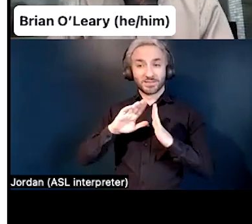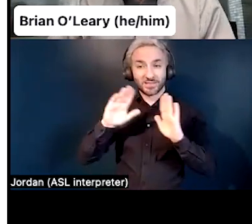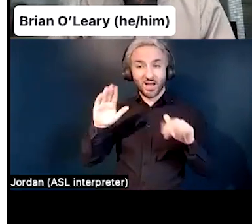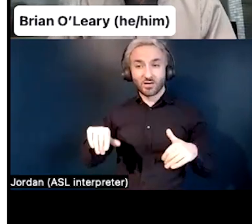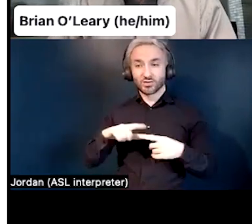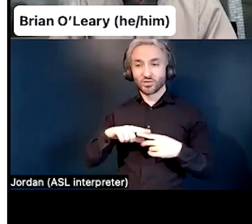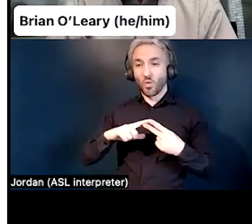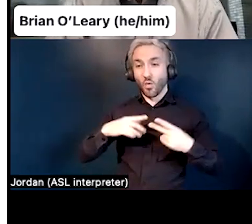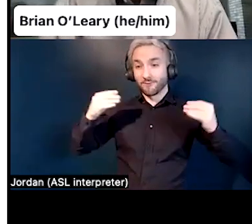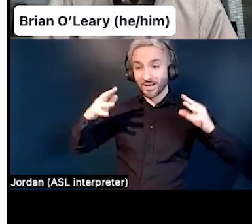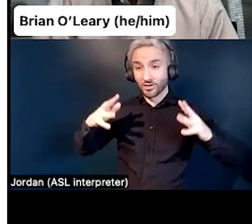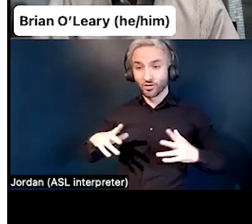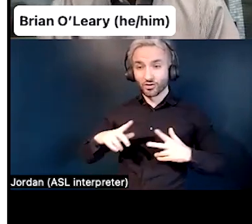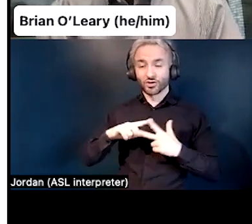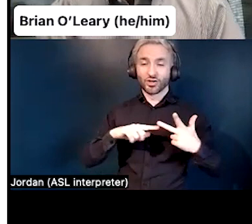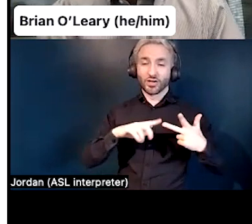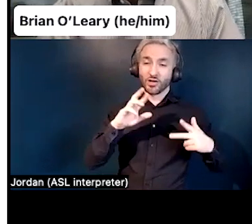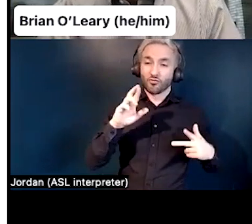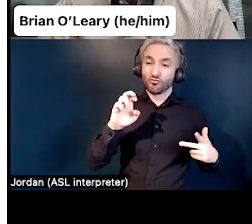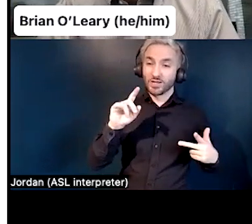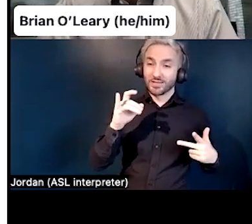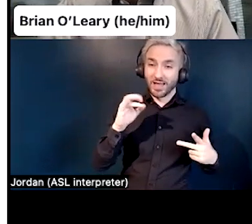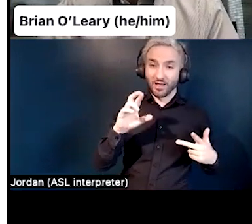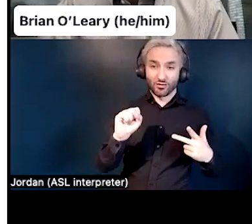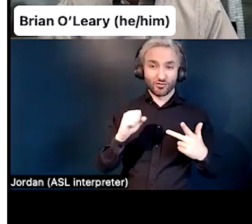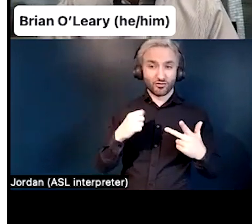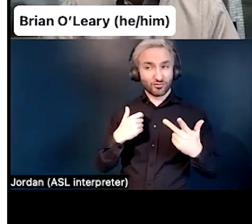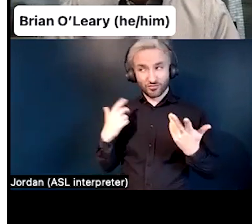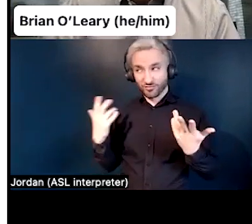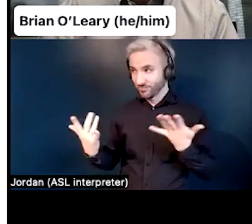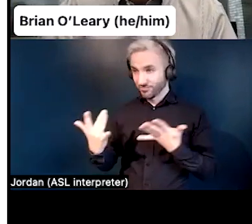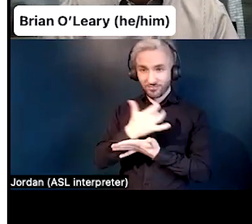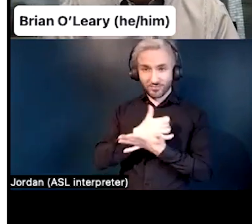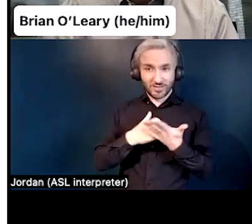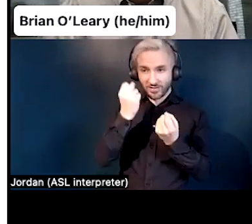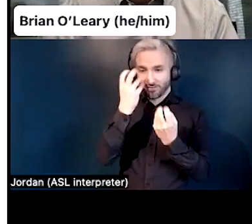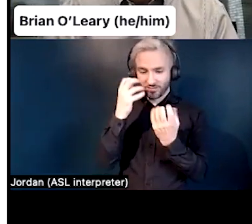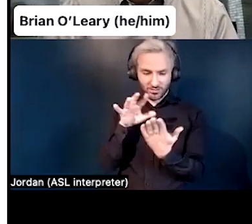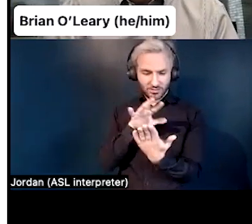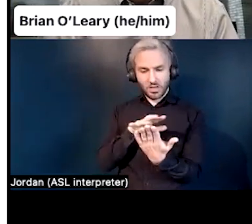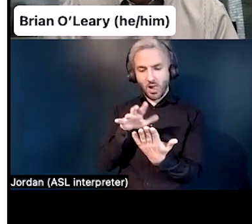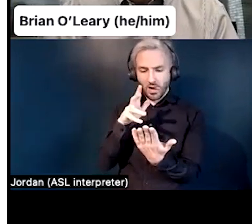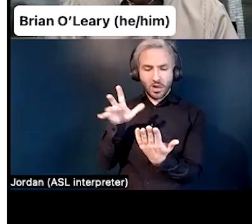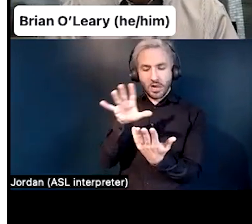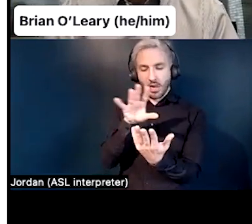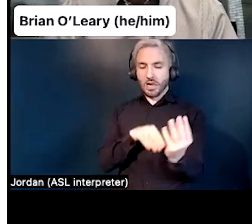and retailers taking the data that's coming in and then massaging it to try and create a